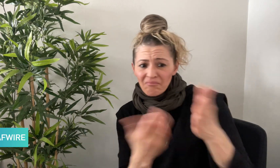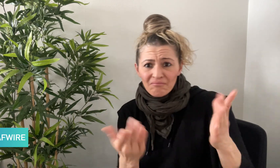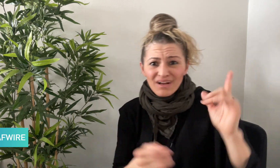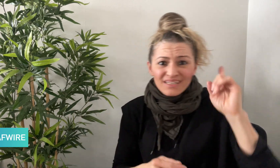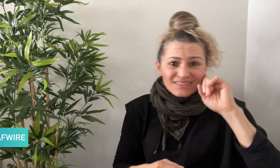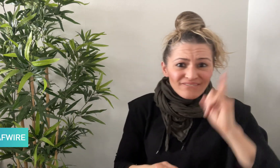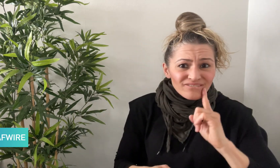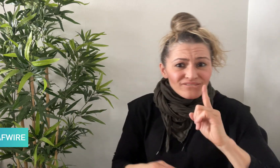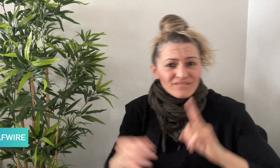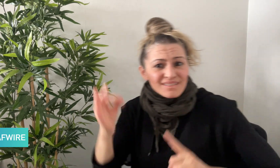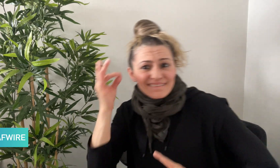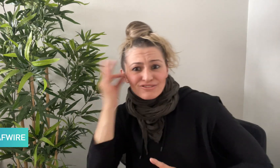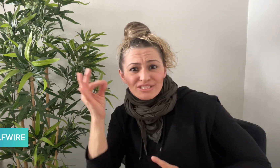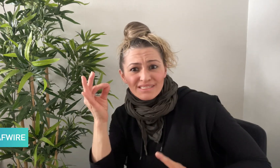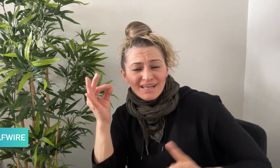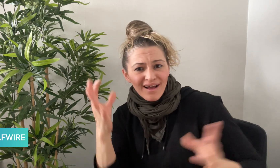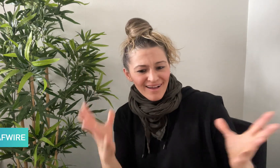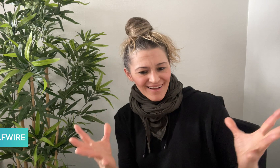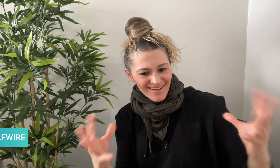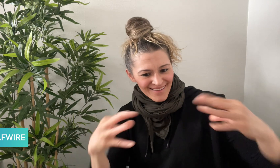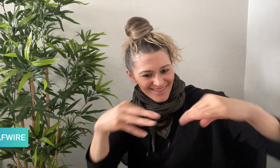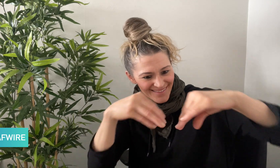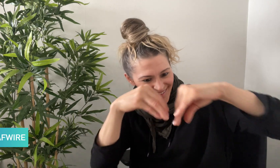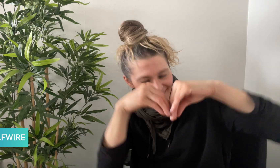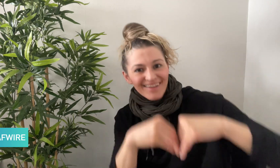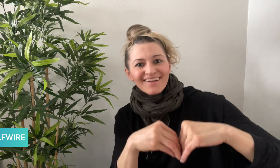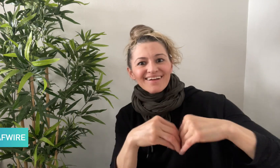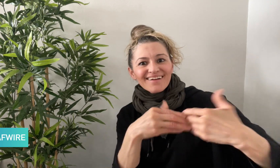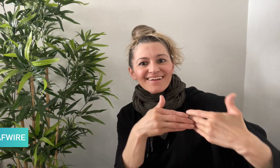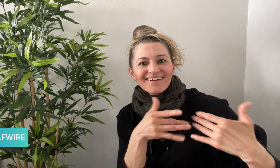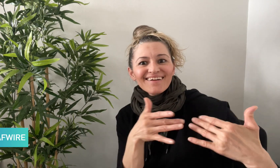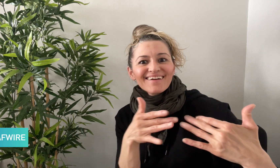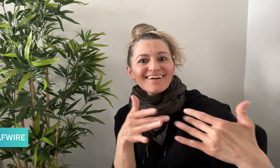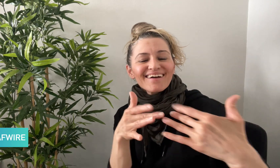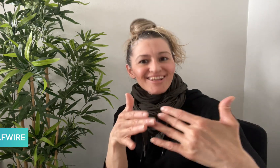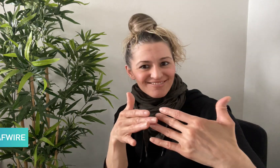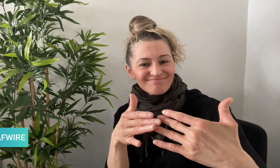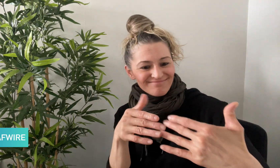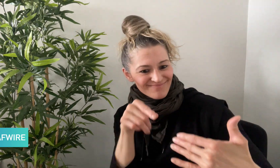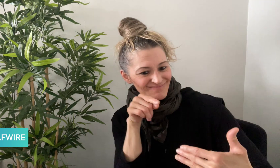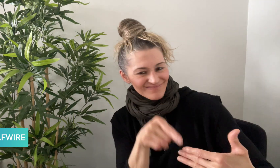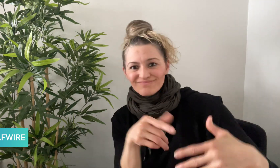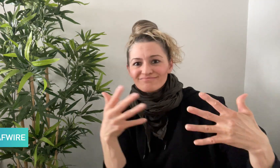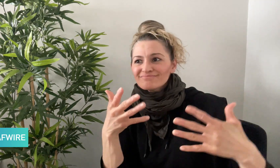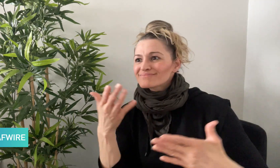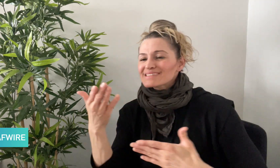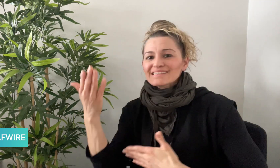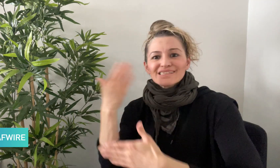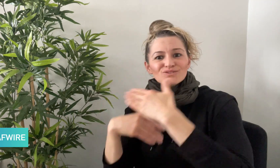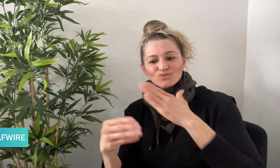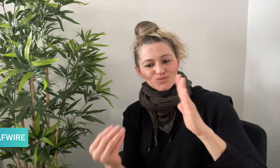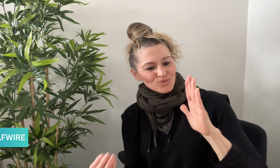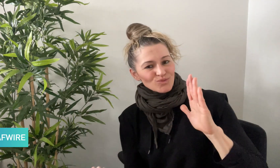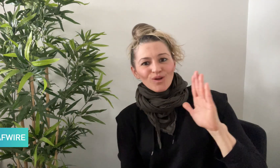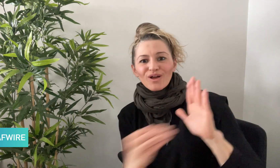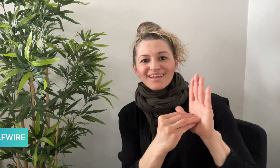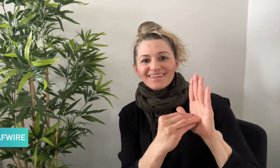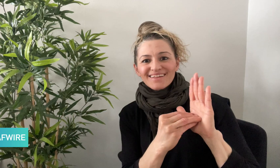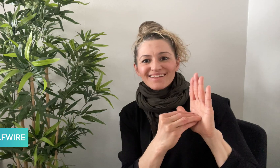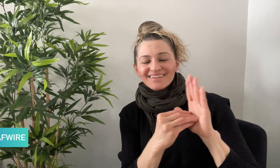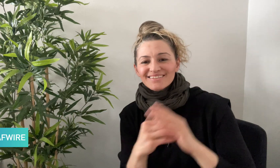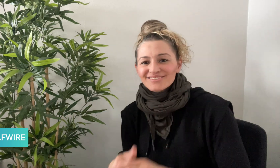together. It's a part of history."